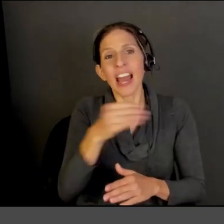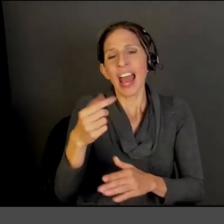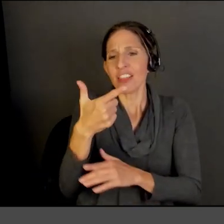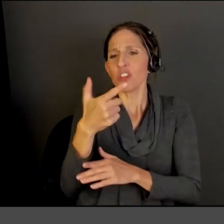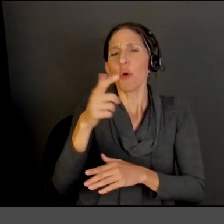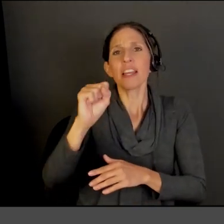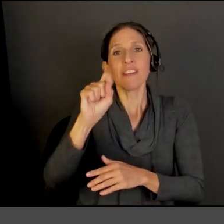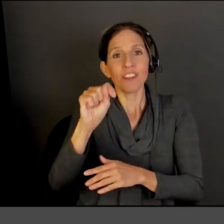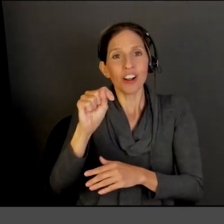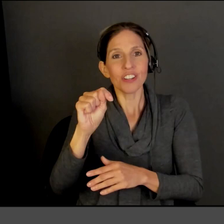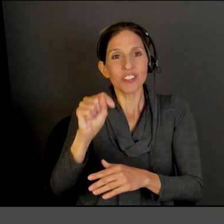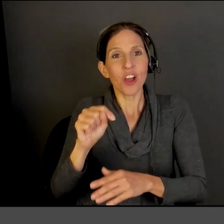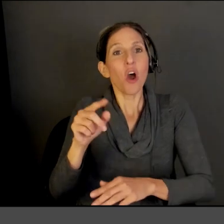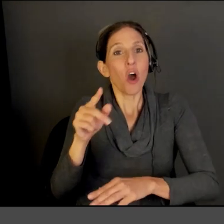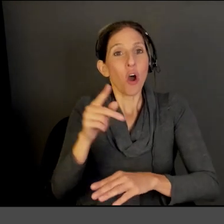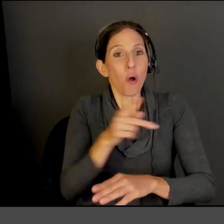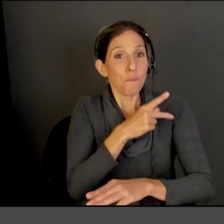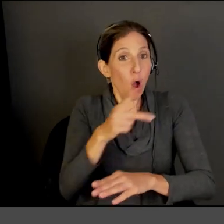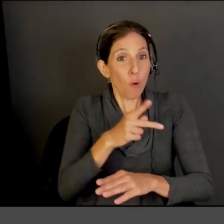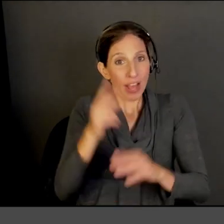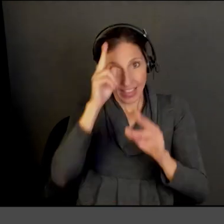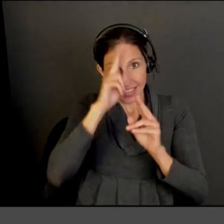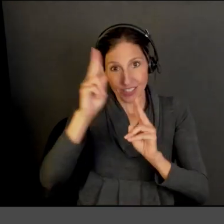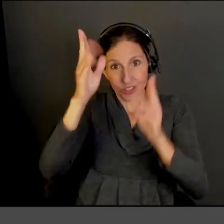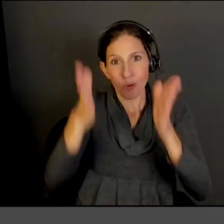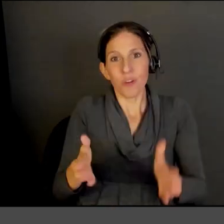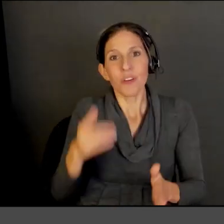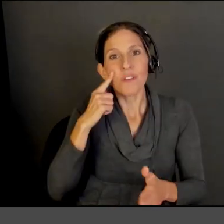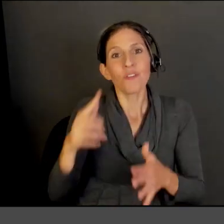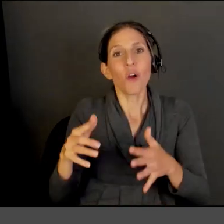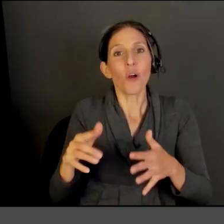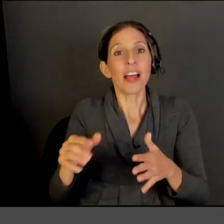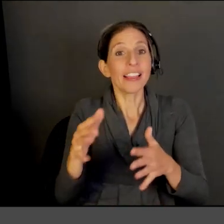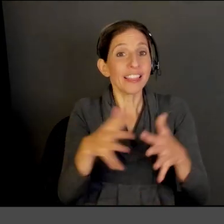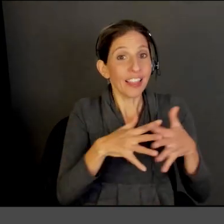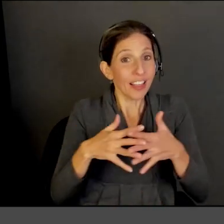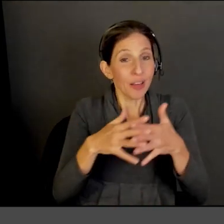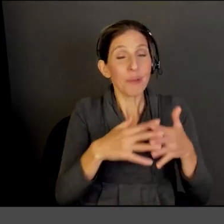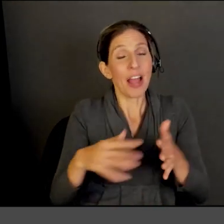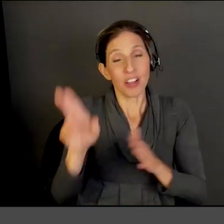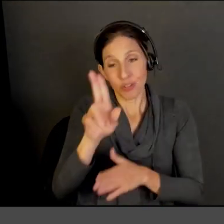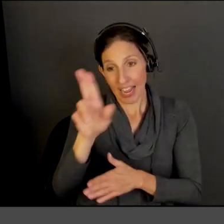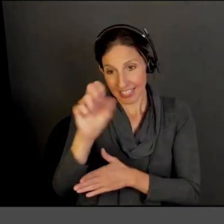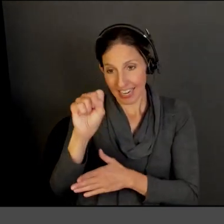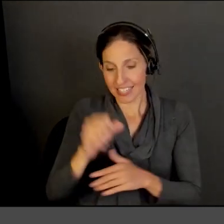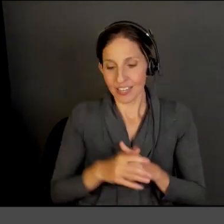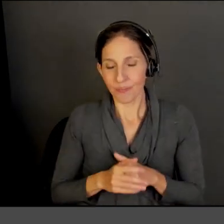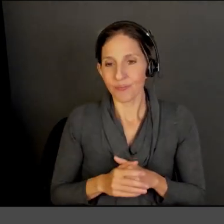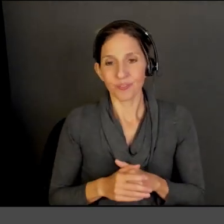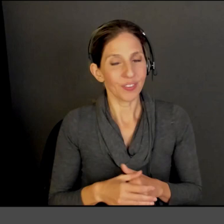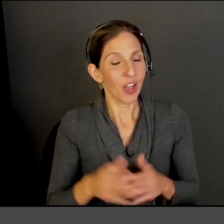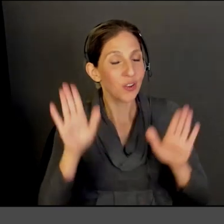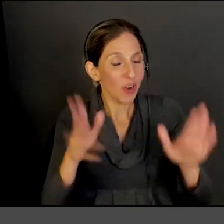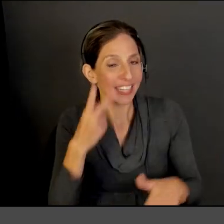GREAT TO SEE YOU. THANK YOU. AND SO CAROL AND JUAN, WE WELCOME YOU. AND WE THANK YOU FOR FOR JOINING US.